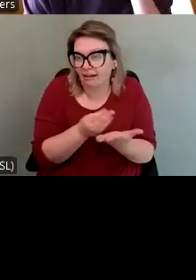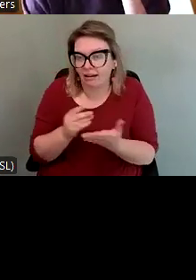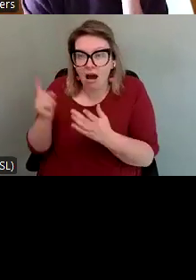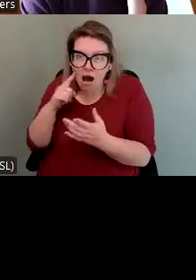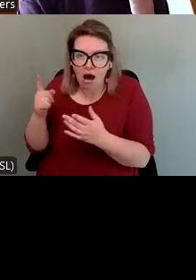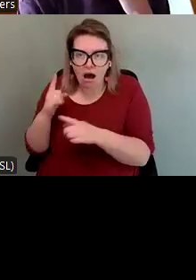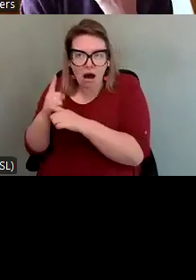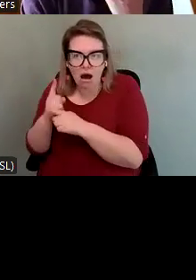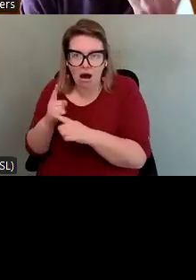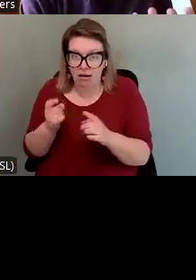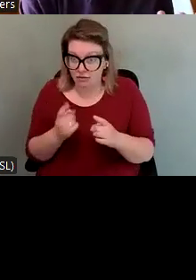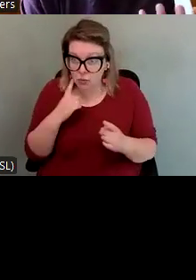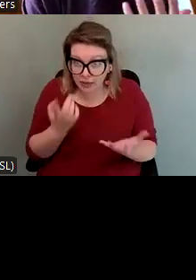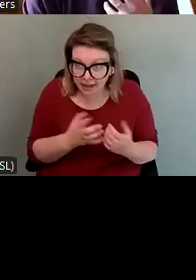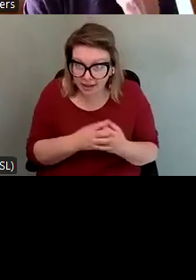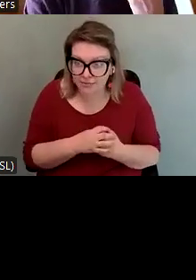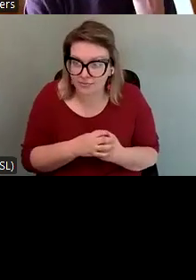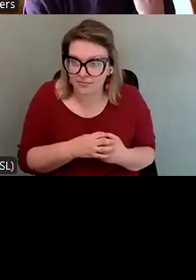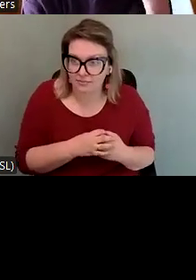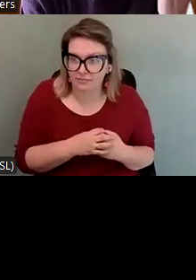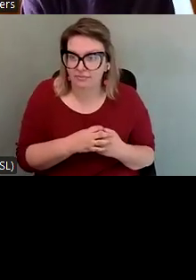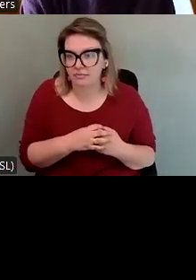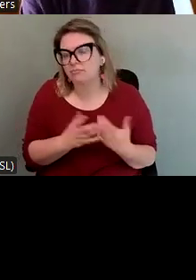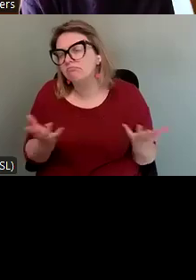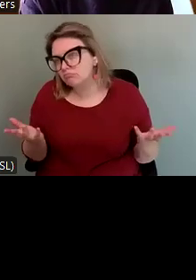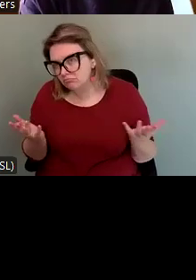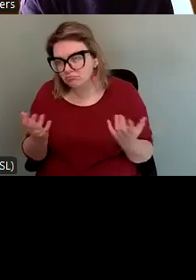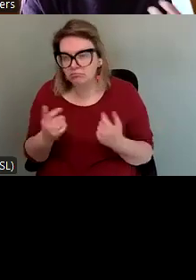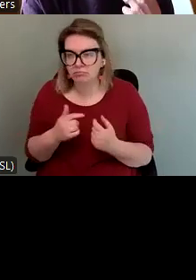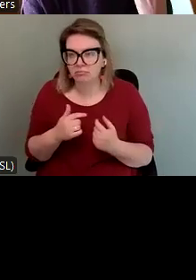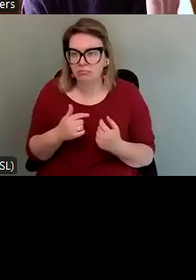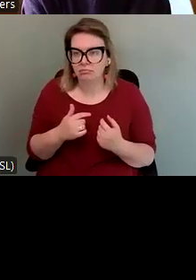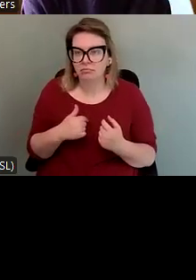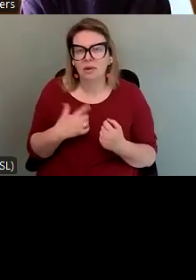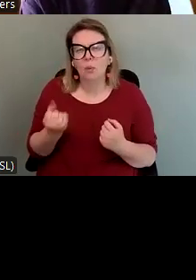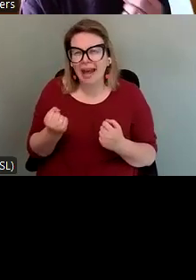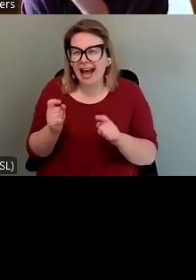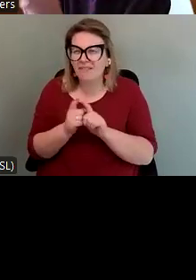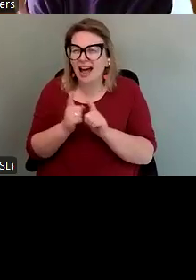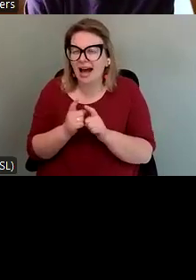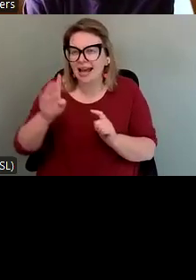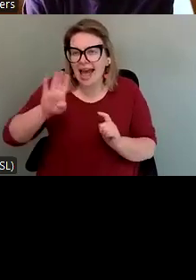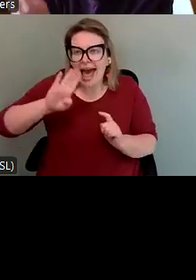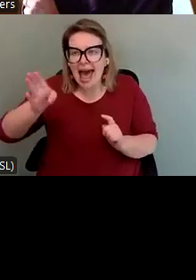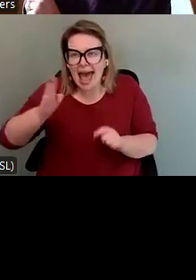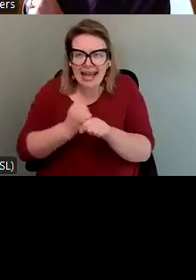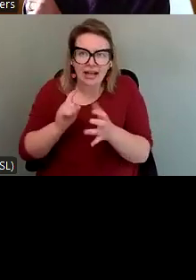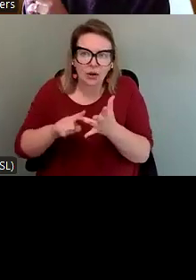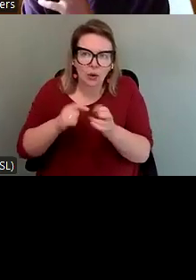Now, we do have things like Hey Google, and then you can ask a question, or Alexa, you can ask a question.